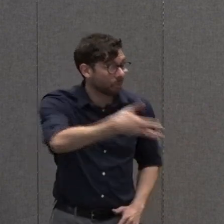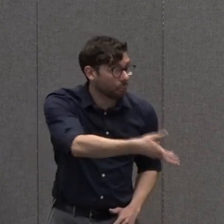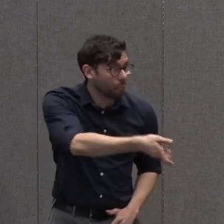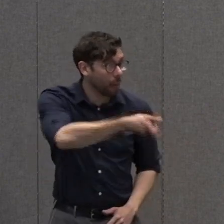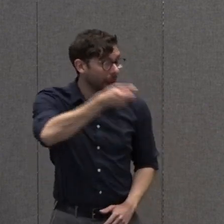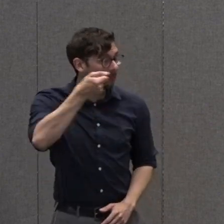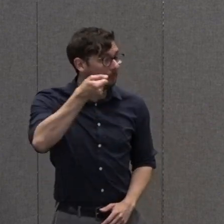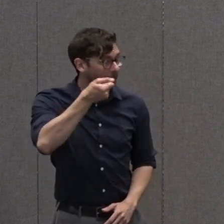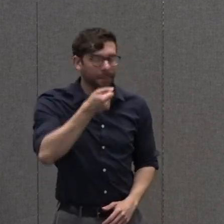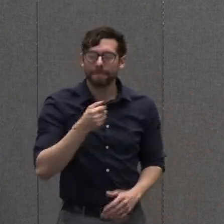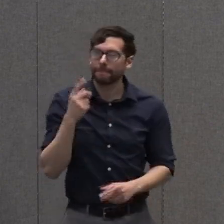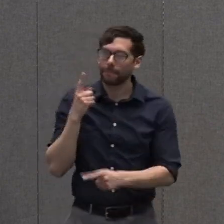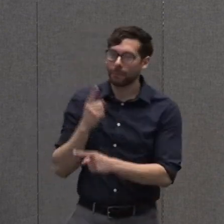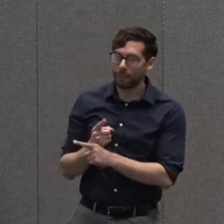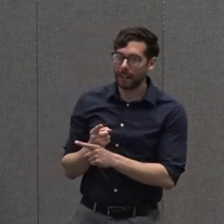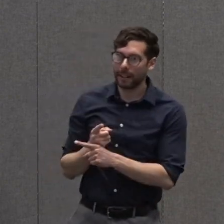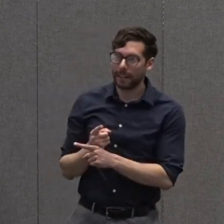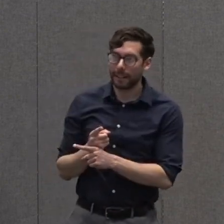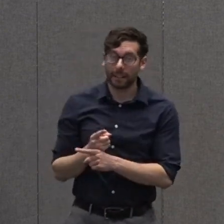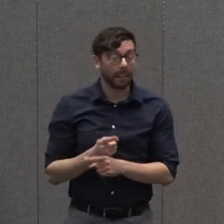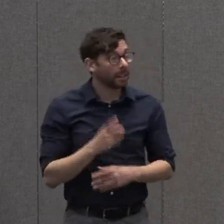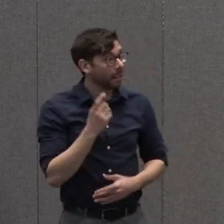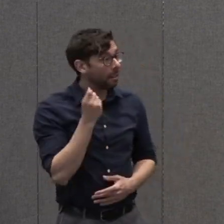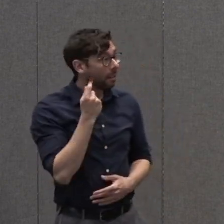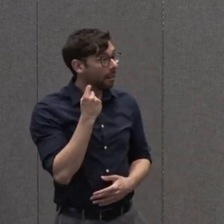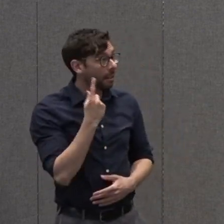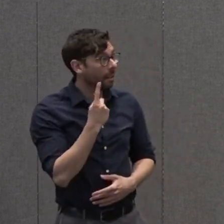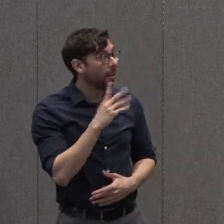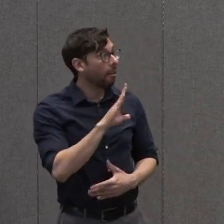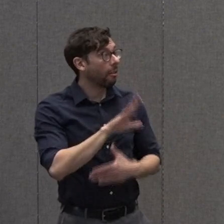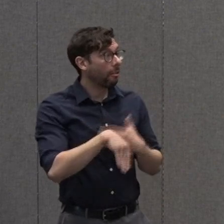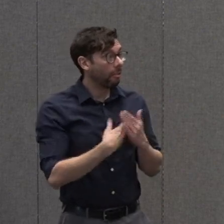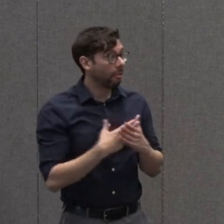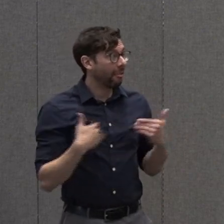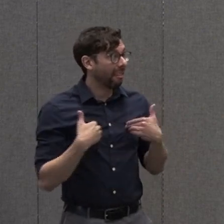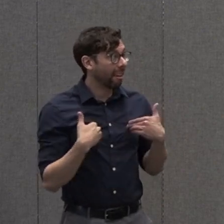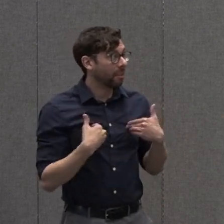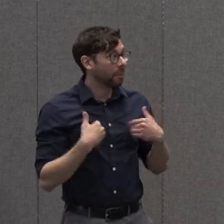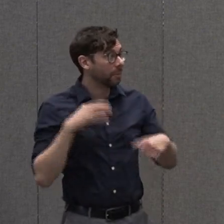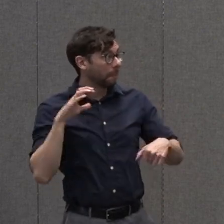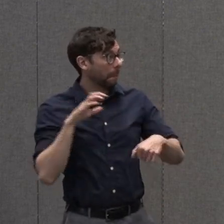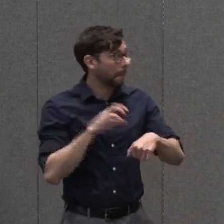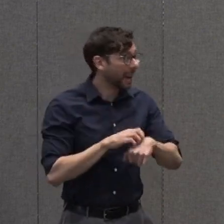all animals will bite if they're threatened. Sure. - So, this guy could bite.